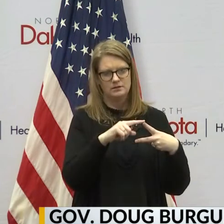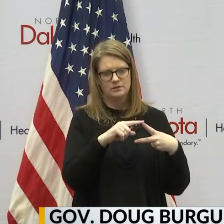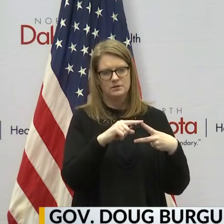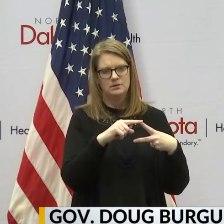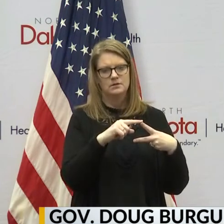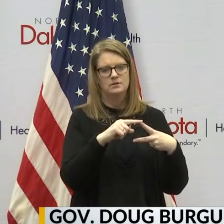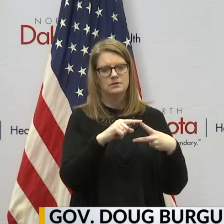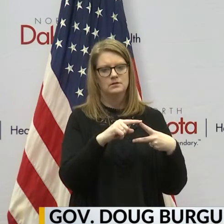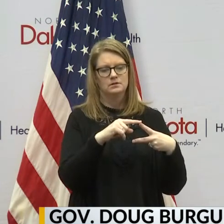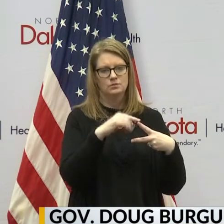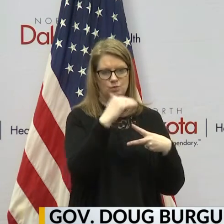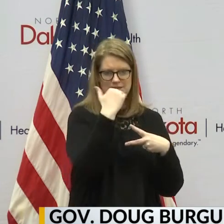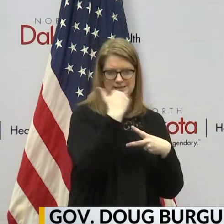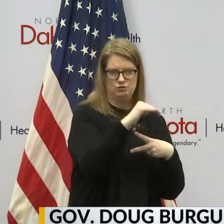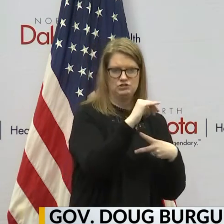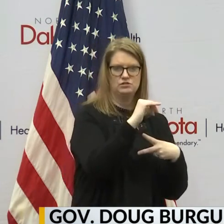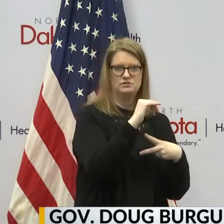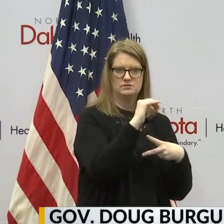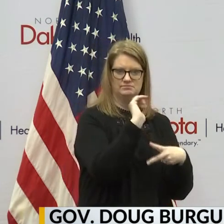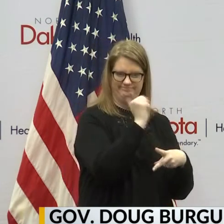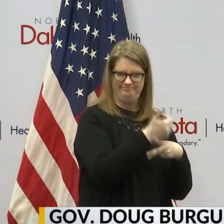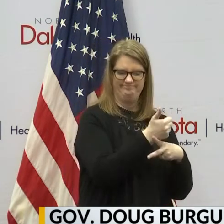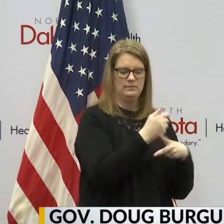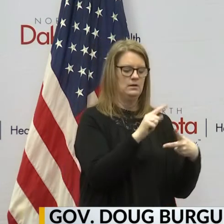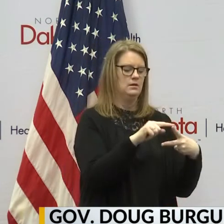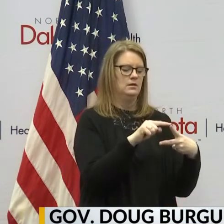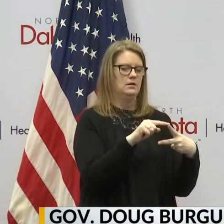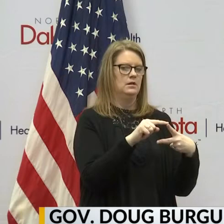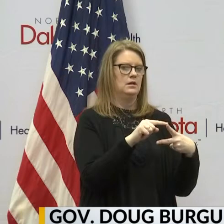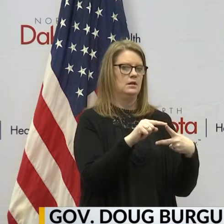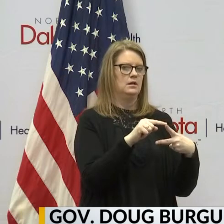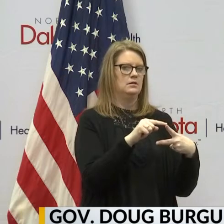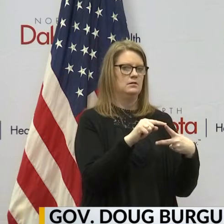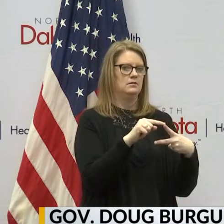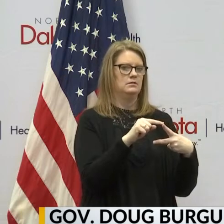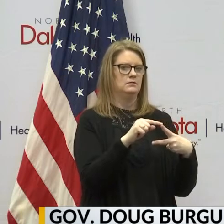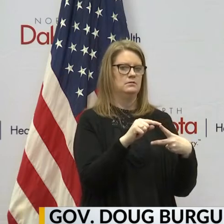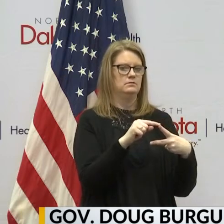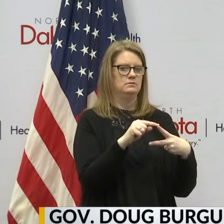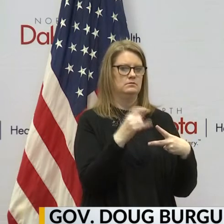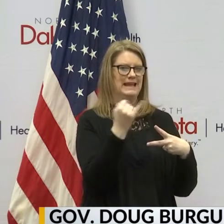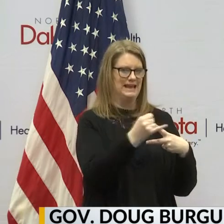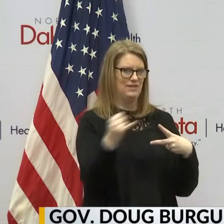THE SECOND THING TO DO, THERE IS FLATTENING CURVE WE KEEP TALKING ABOUT. TALKING ABOUT THE BLUE PORTION OF THIS WHICH IS HOW DO WE STOP THE SPREAD, THAT IS THROUGH